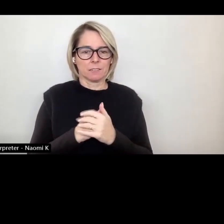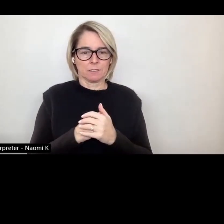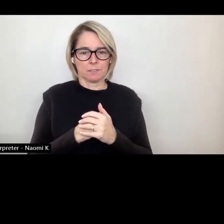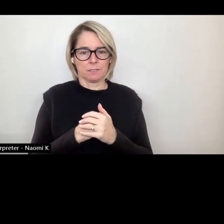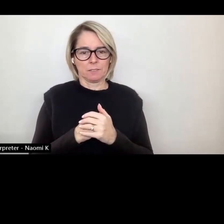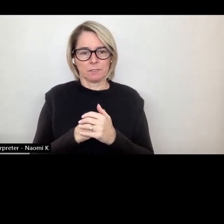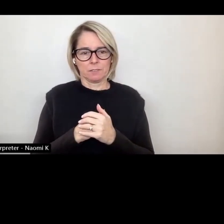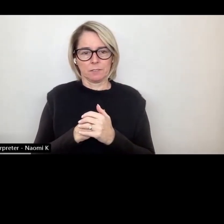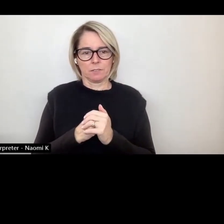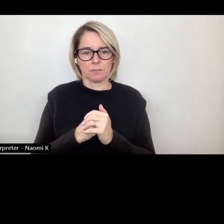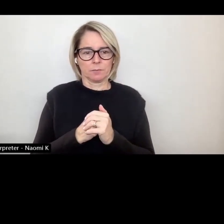Yes.